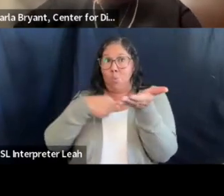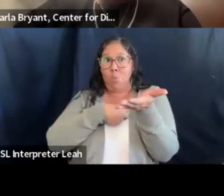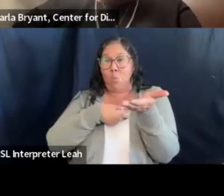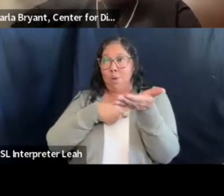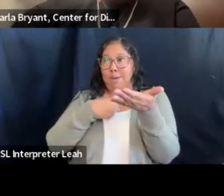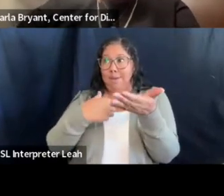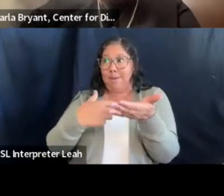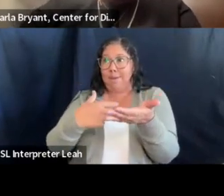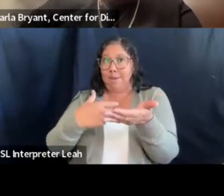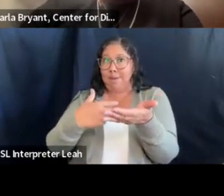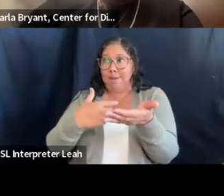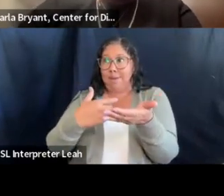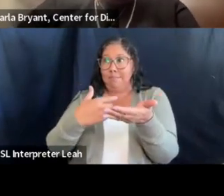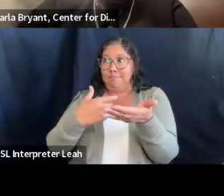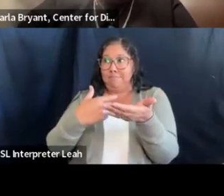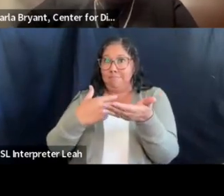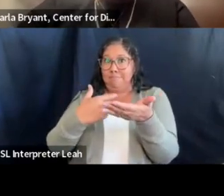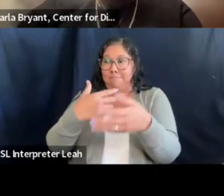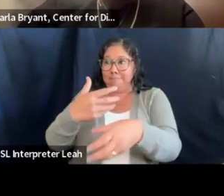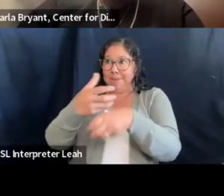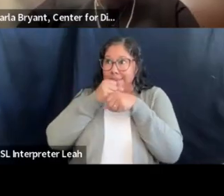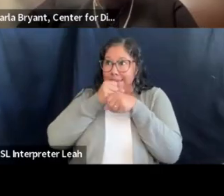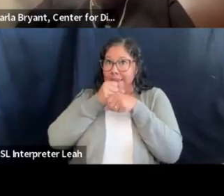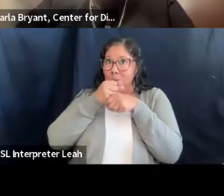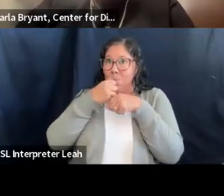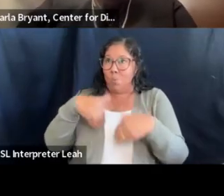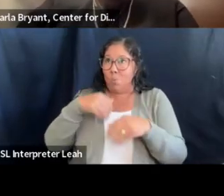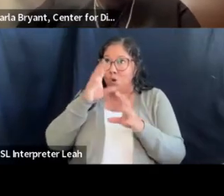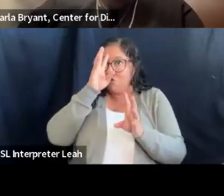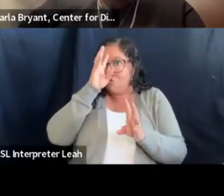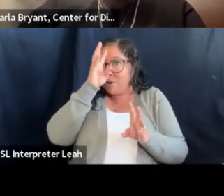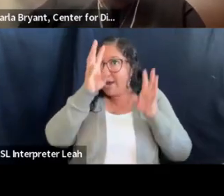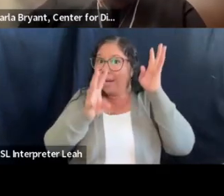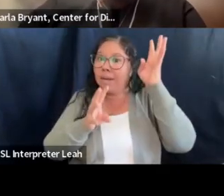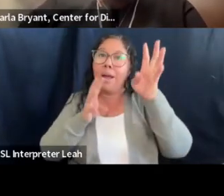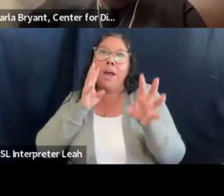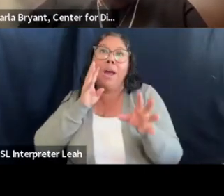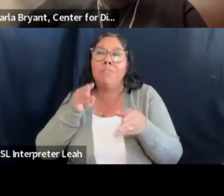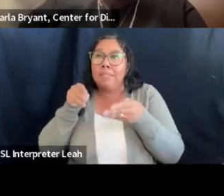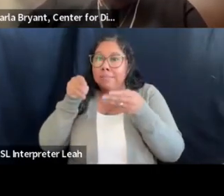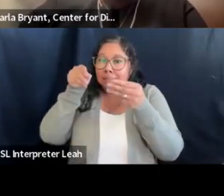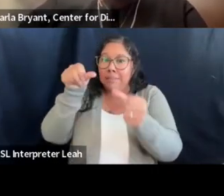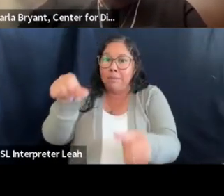and innovative and spend a lot of dollars on classroom management issues,